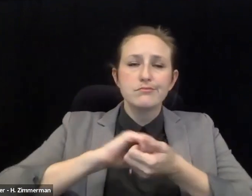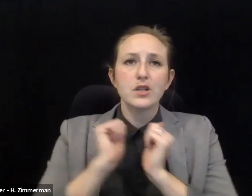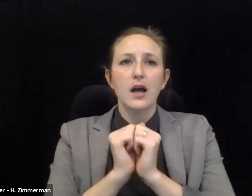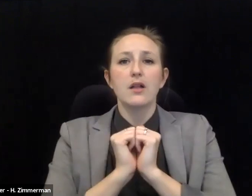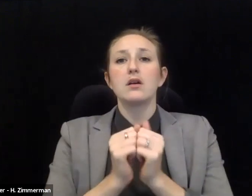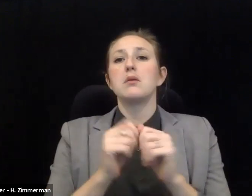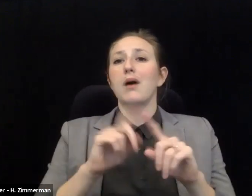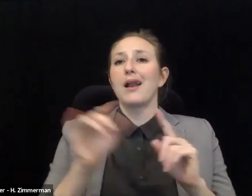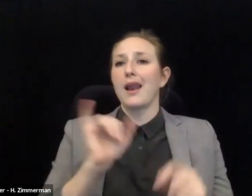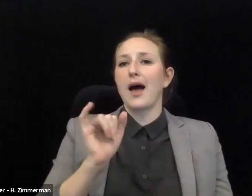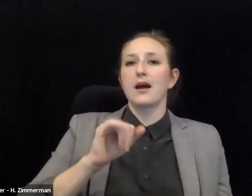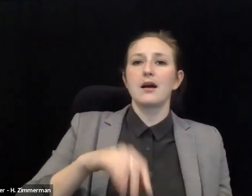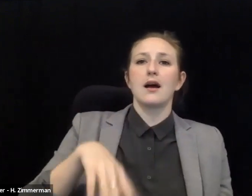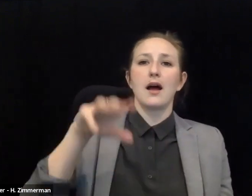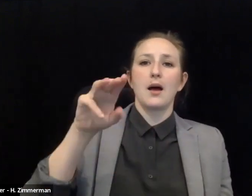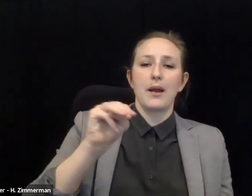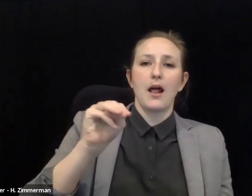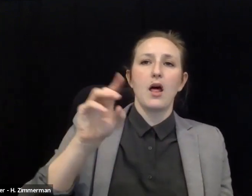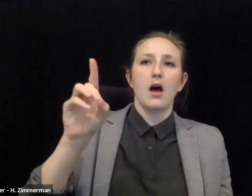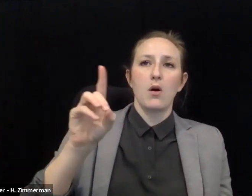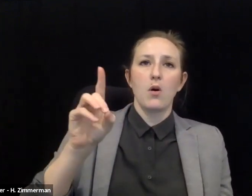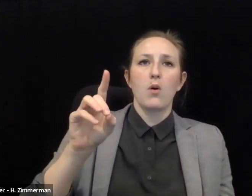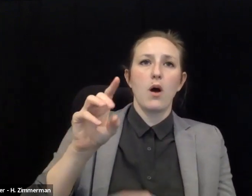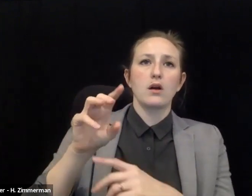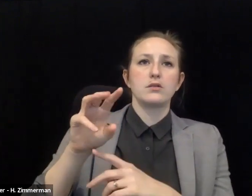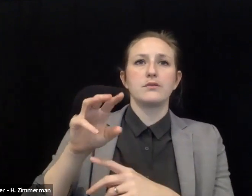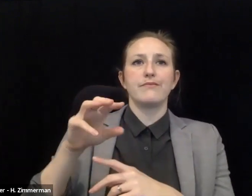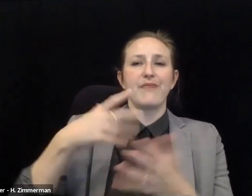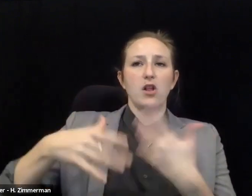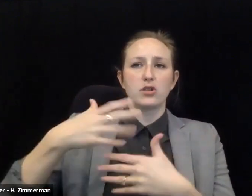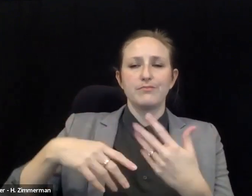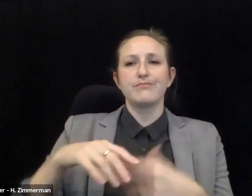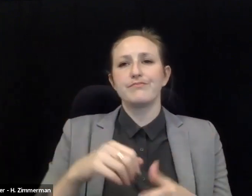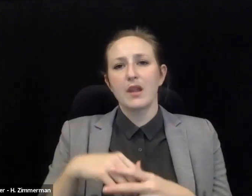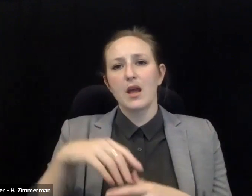Fellowship and leaders of the Americas initiative. And other programs had to